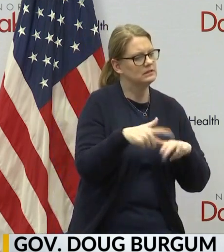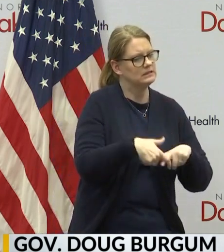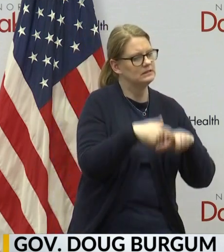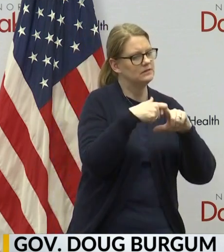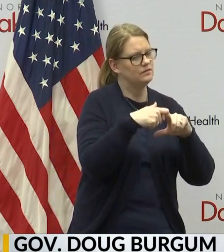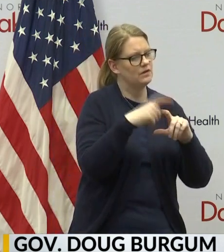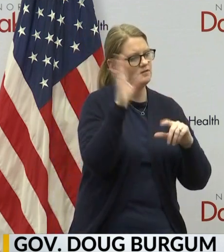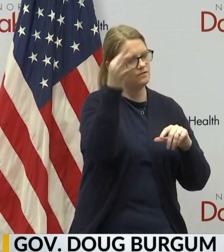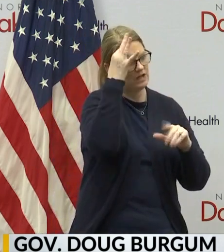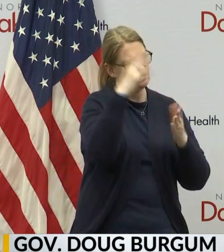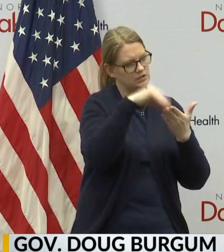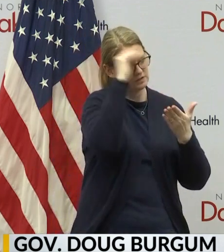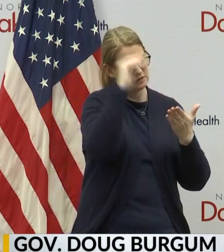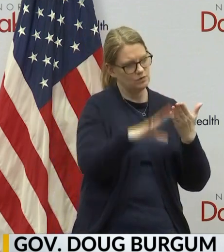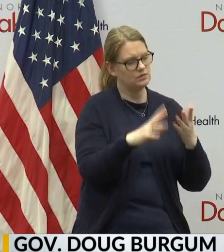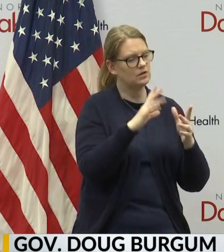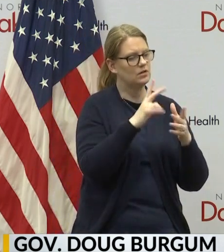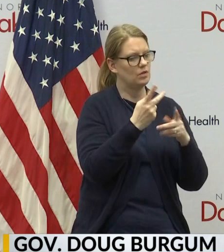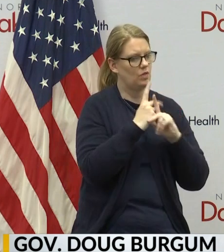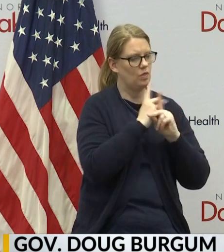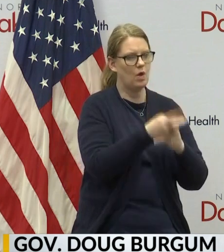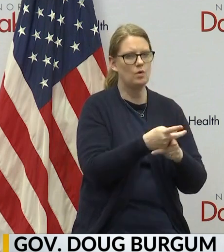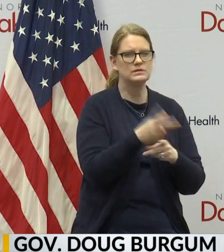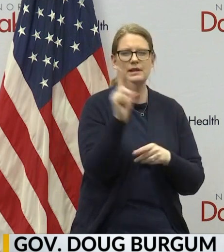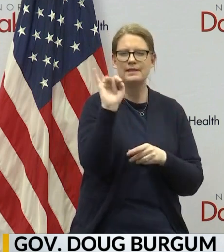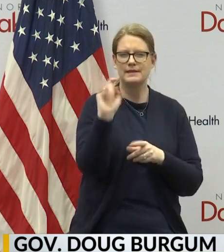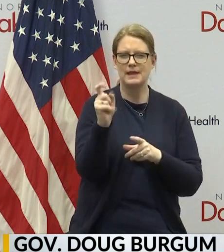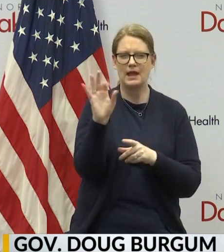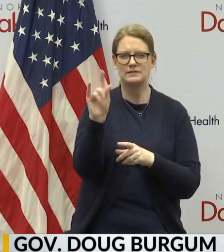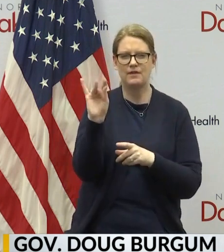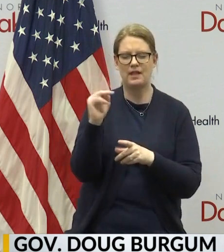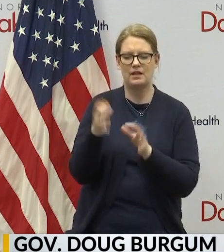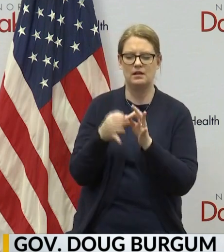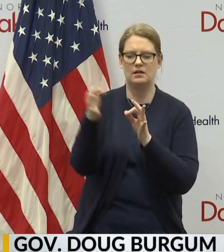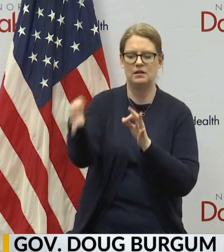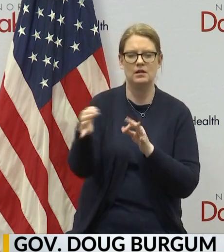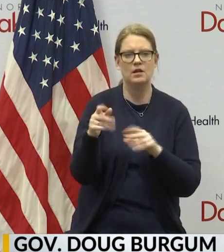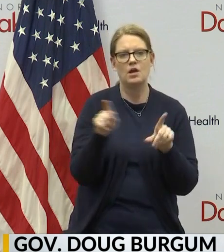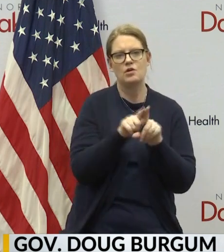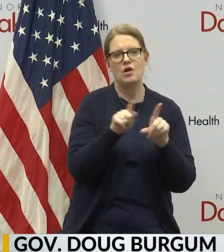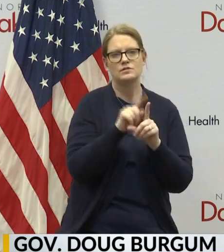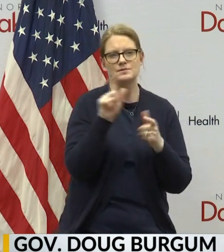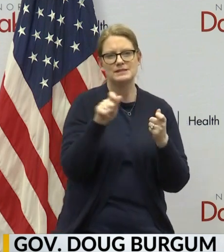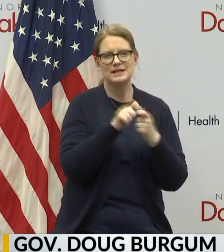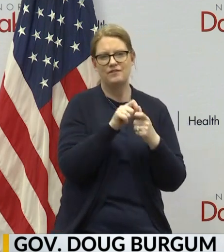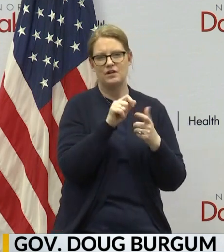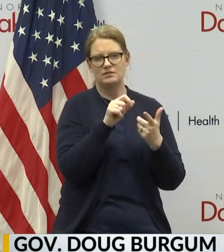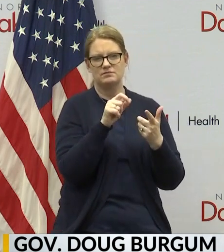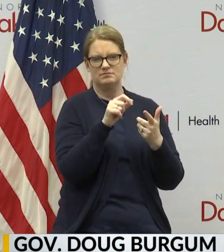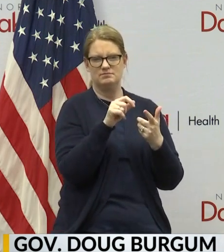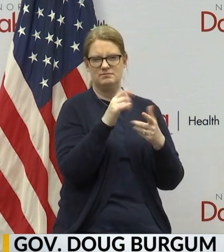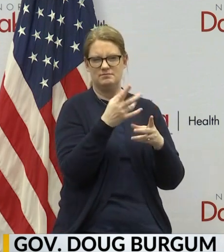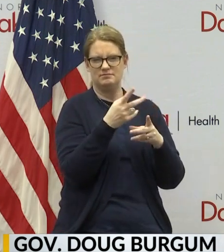HOSPITALS, BILLIONS AND BILLIONS OF AID FOR HOSPITAL AND BUSINESS LOANS AND SUSPENDING PAYMENTS FOR FEDERAL STUDENT LOANS